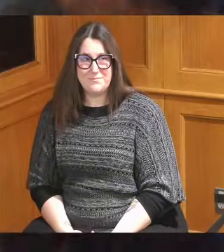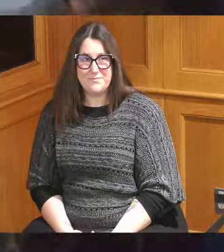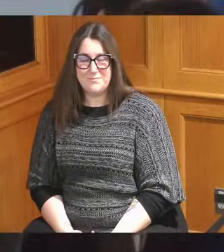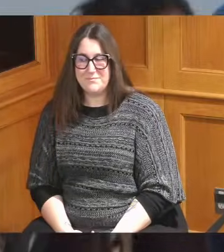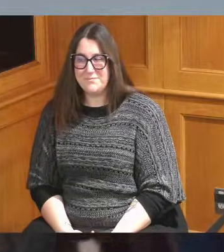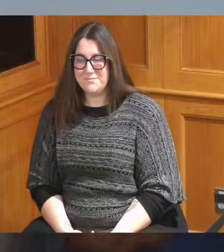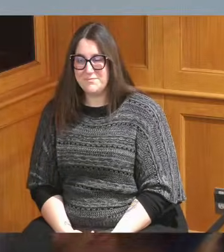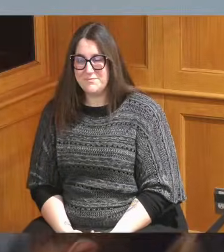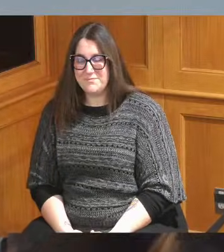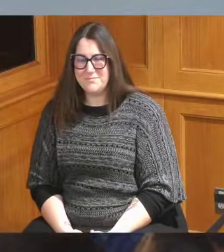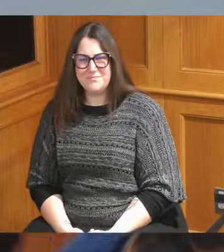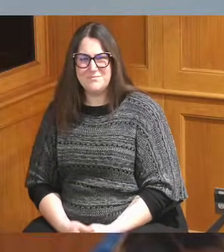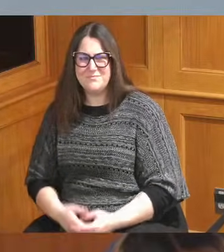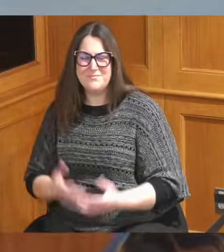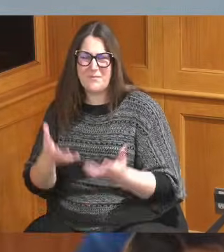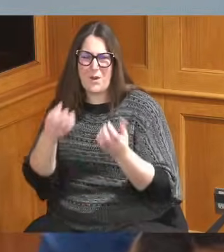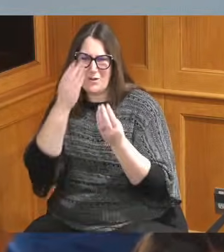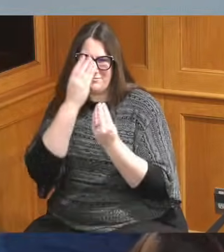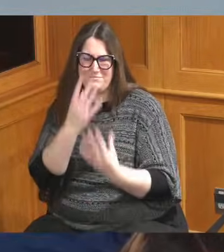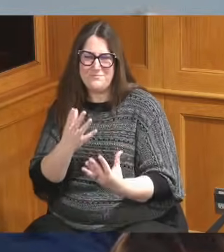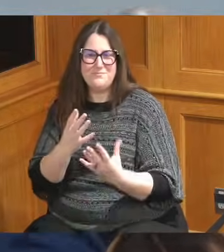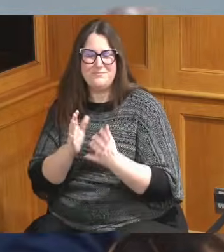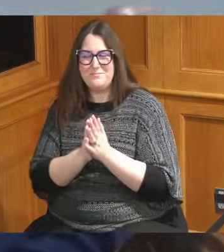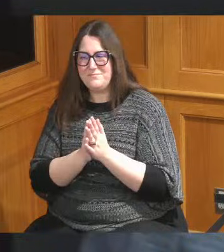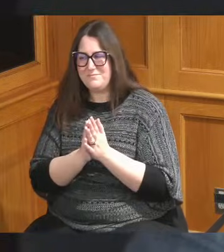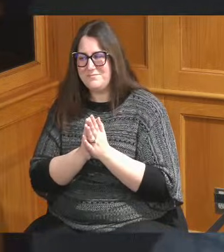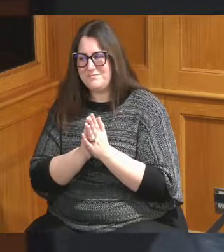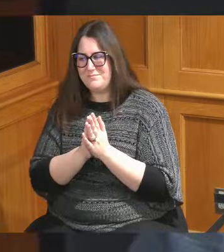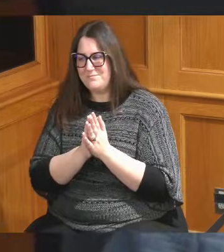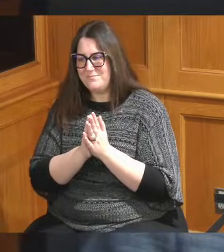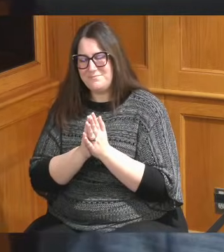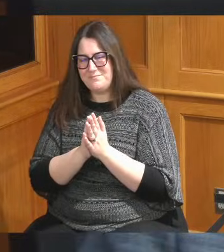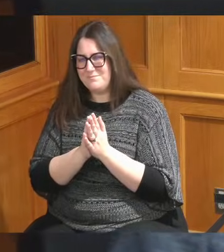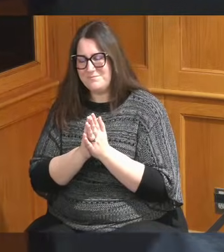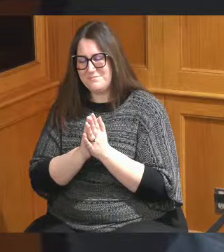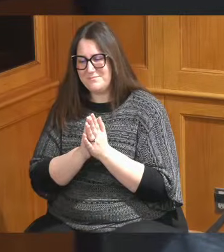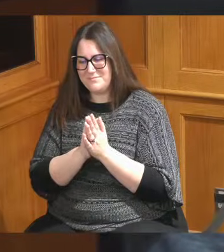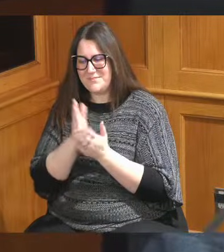And can I just say that Carstell, you know, there are some members of the coalition that are